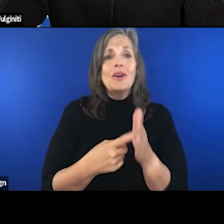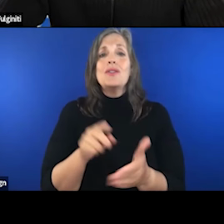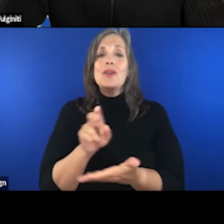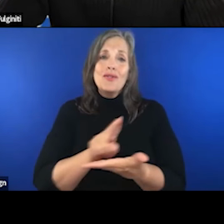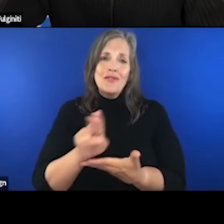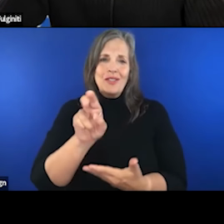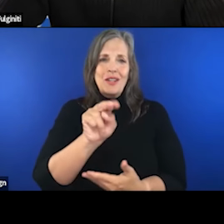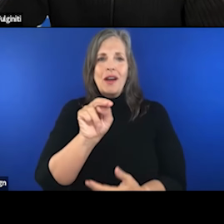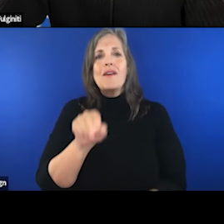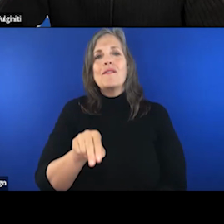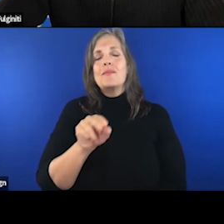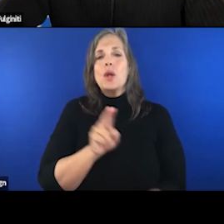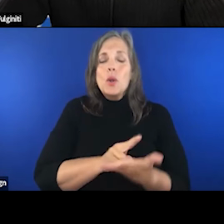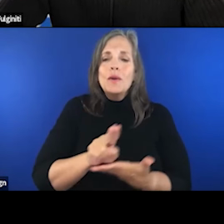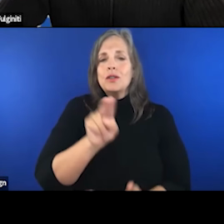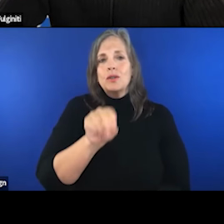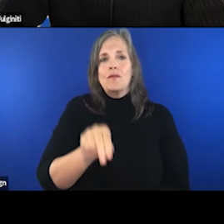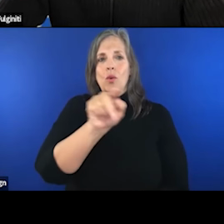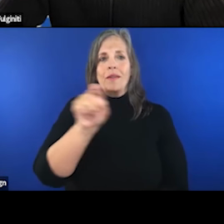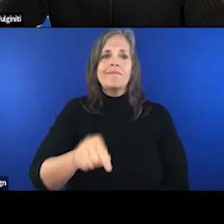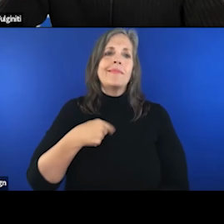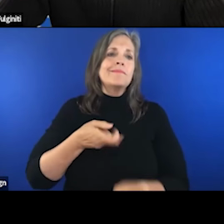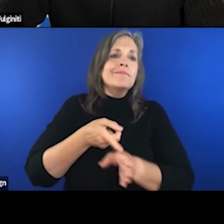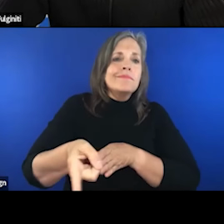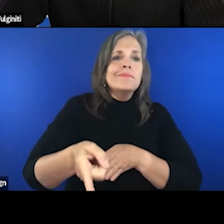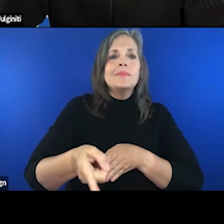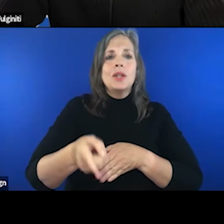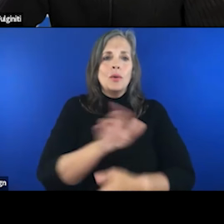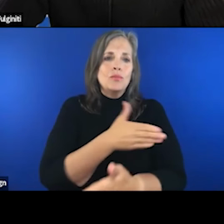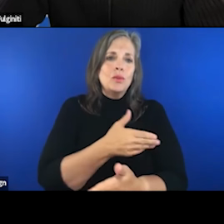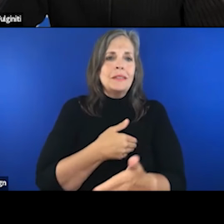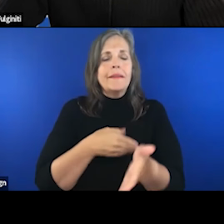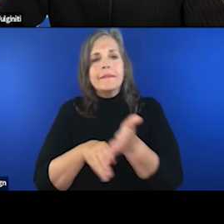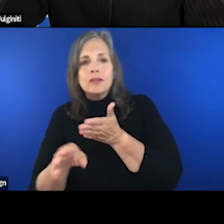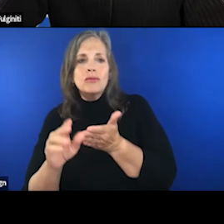um then I went to the art center college of design in Pasadena studied interactive design